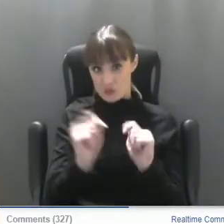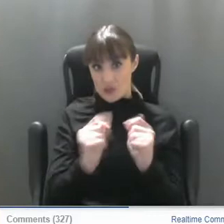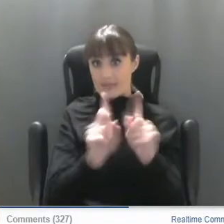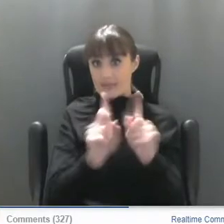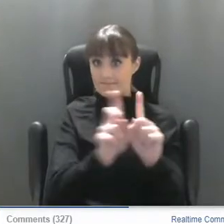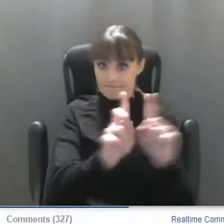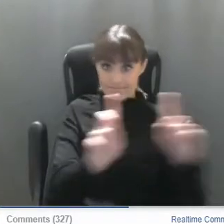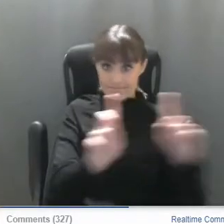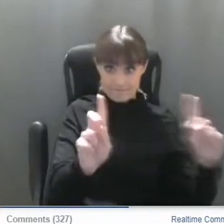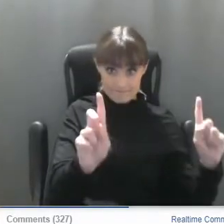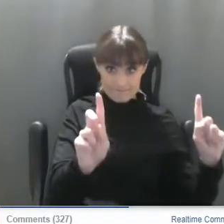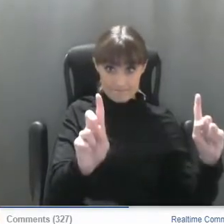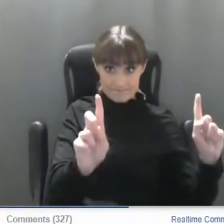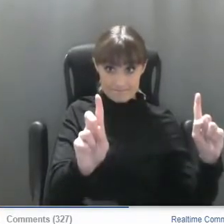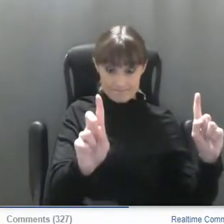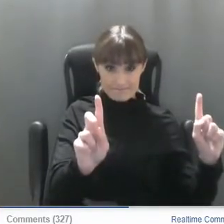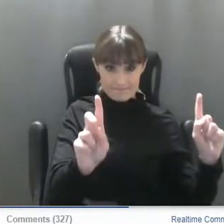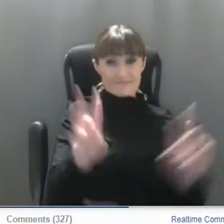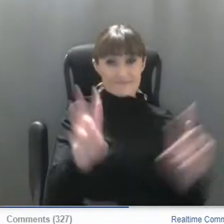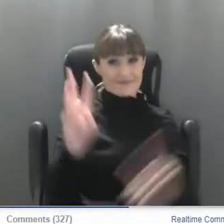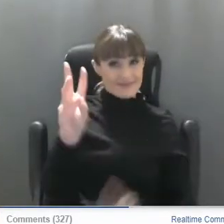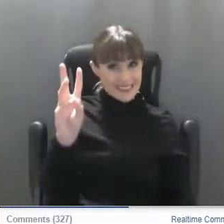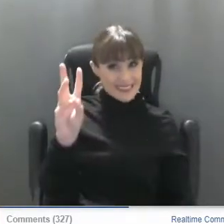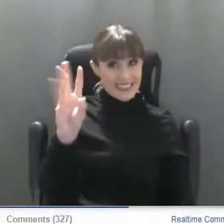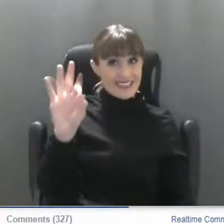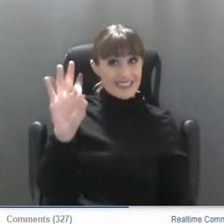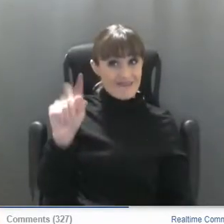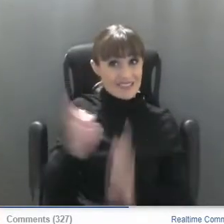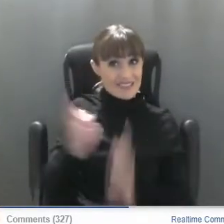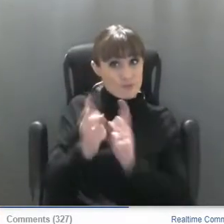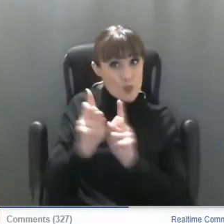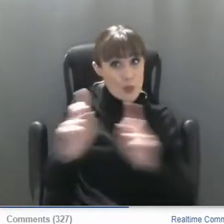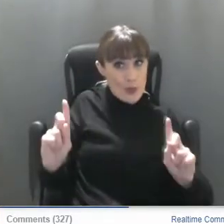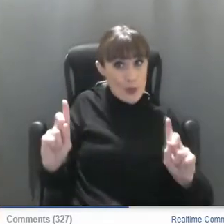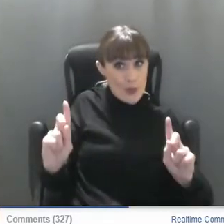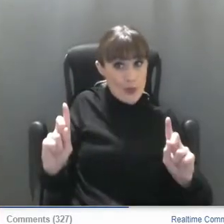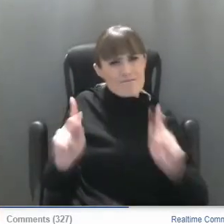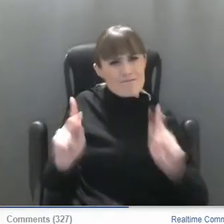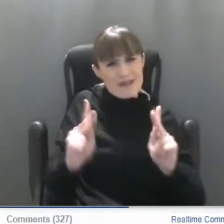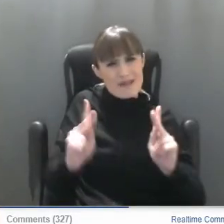People have been very respectful about that. What gets tricky sometimes, is when